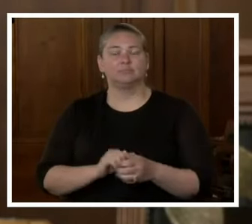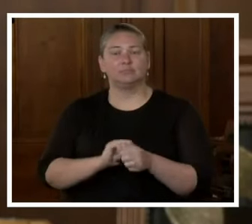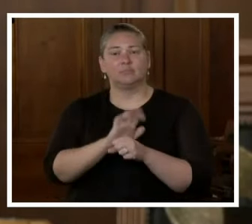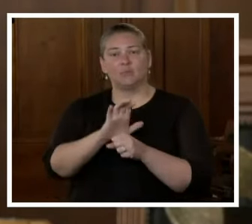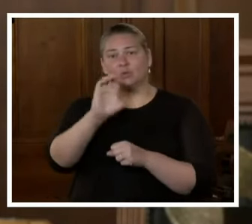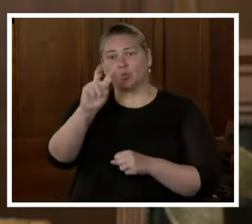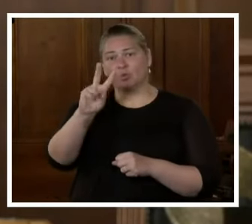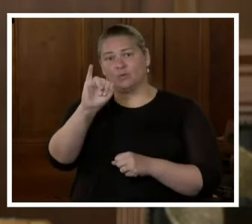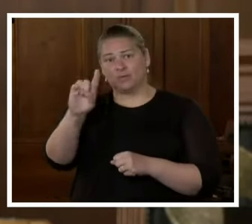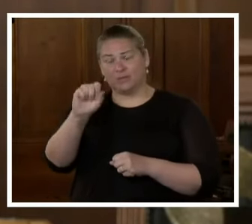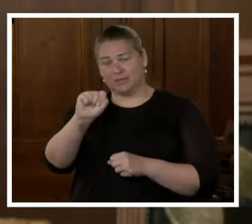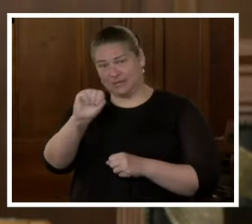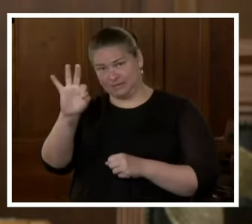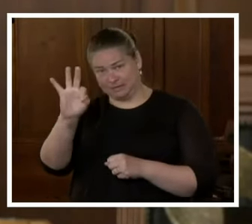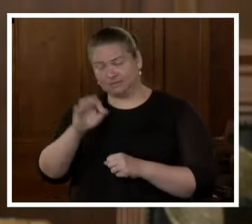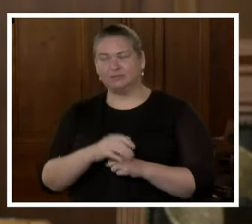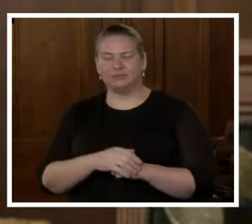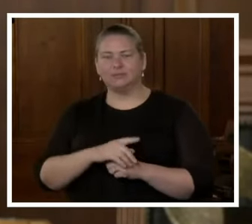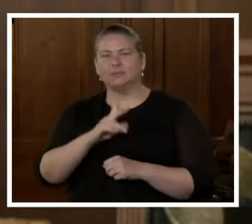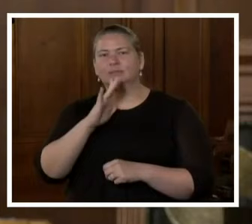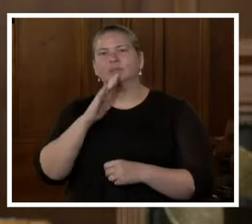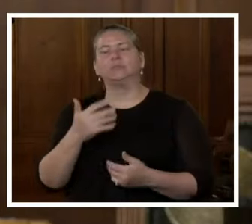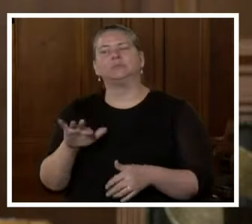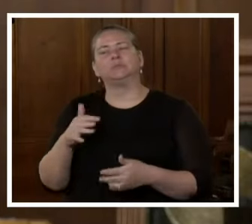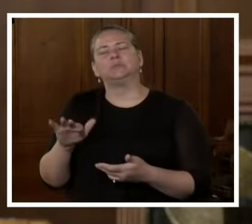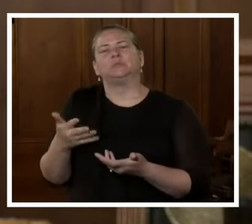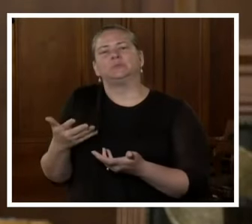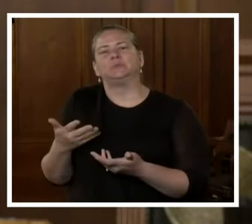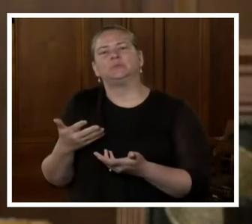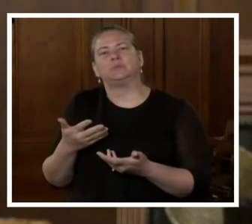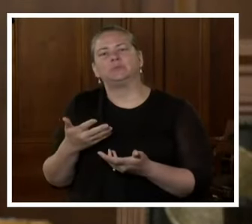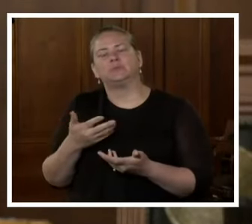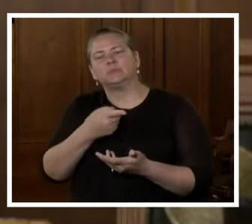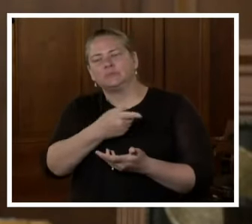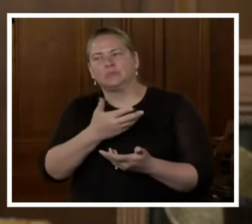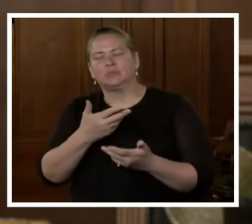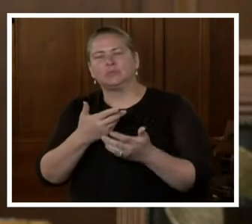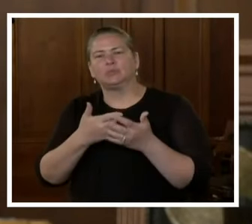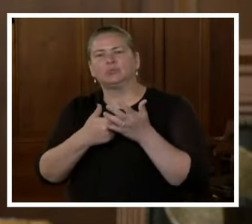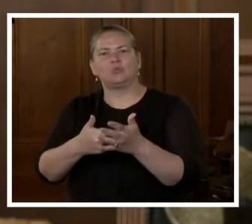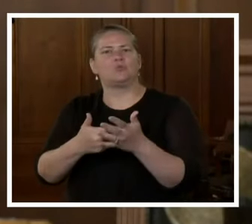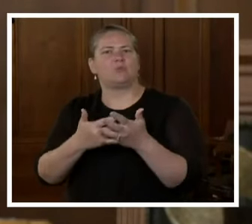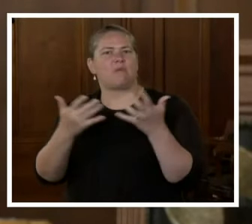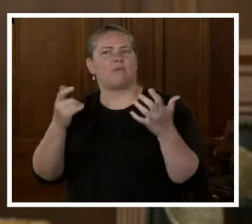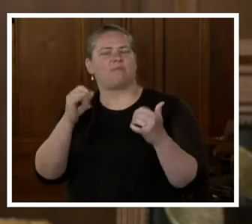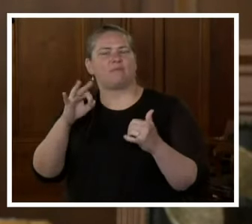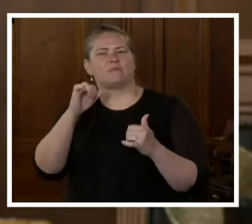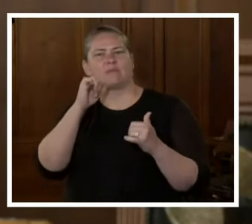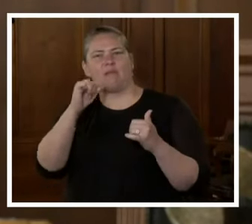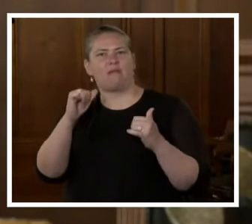TONIGHT WE DON'T HAVE AN